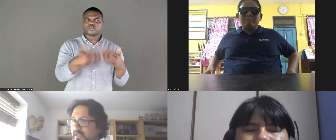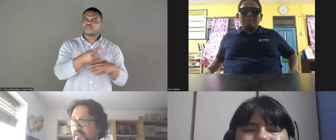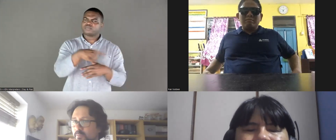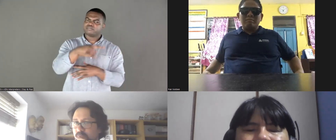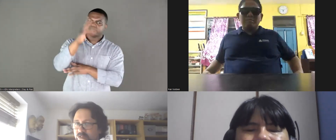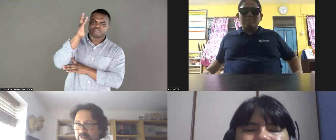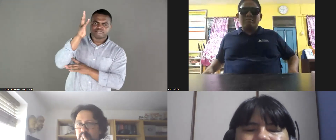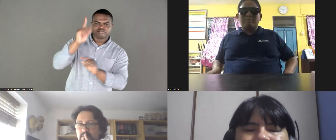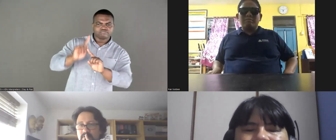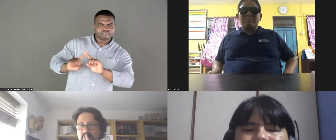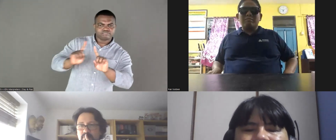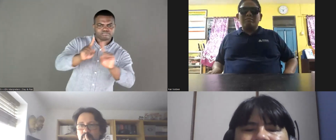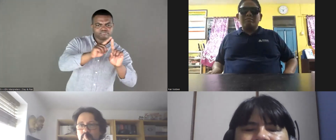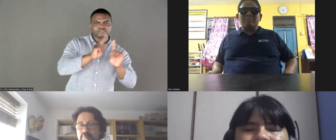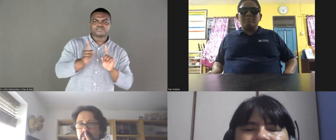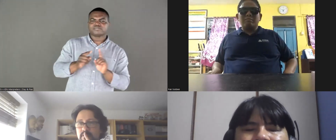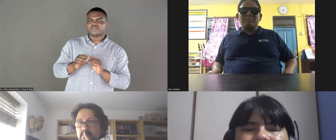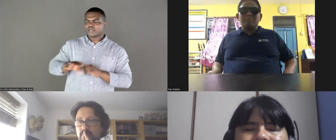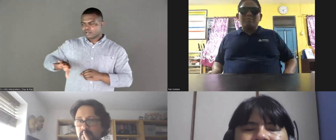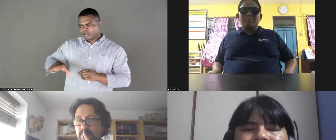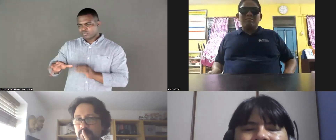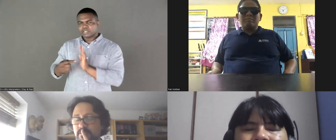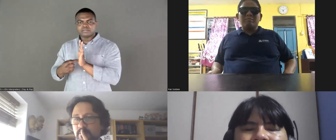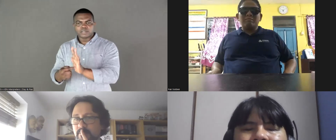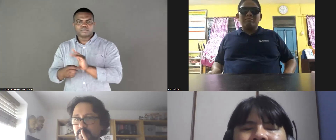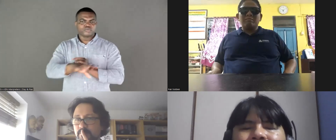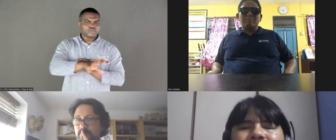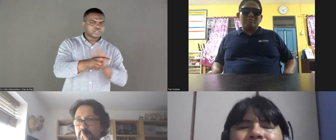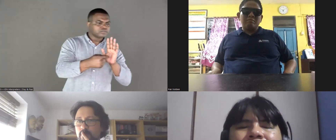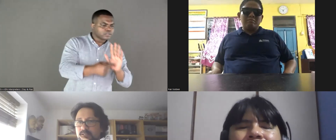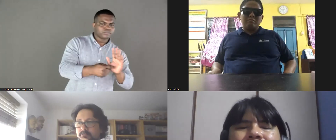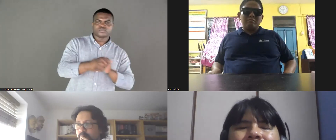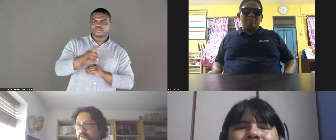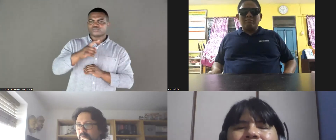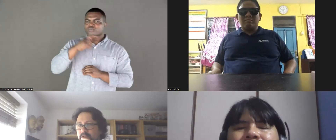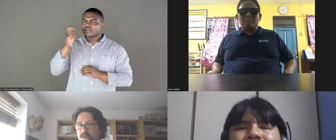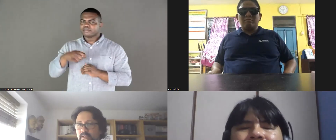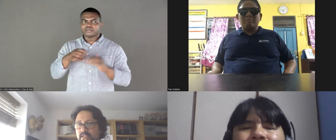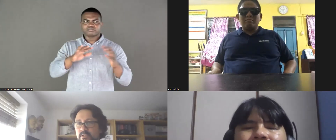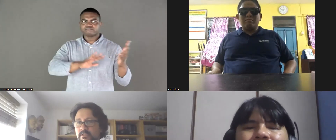we've received a few questions Rosario, so I'm gonna put one which I found quite